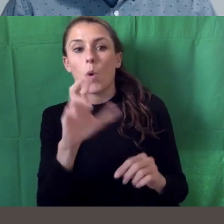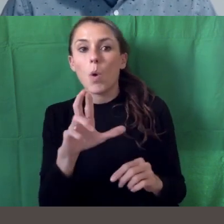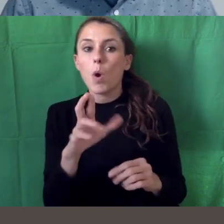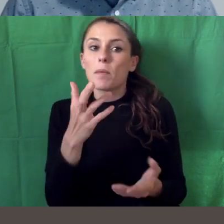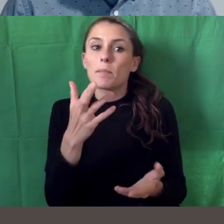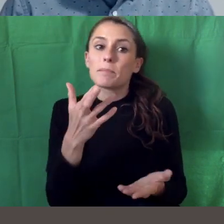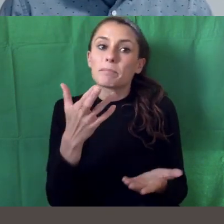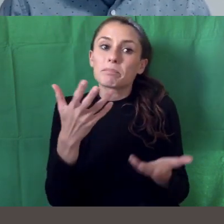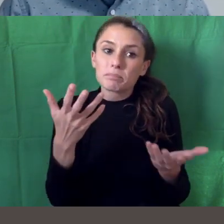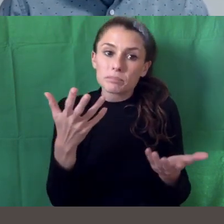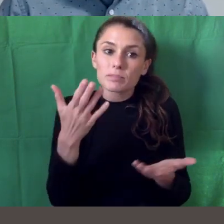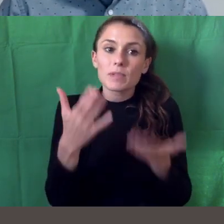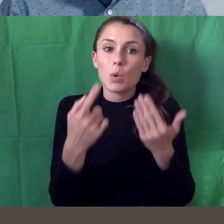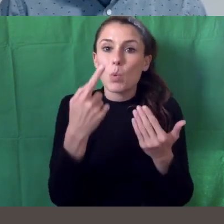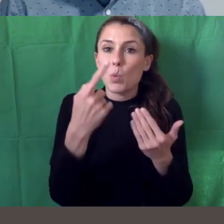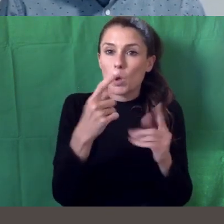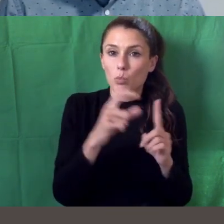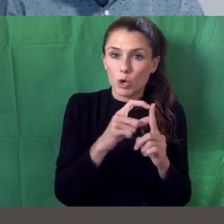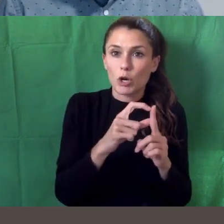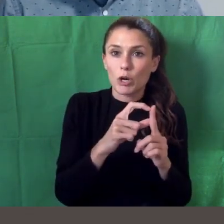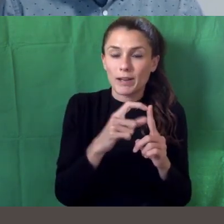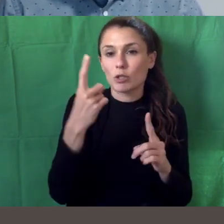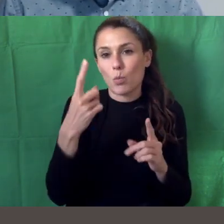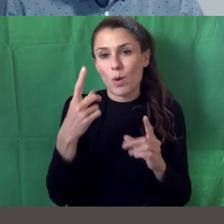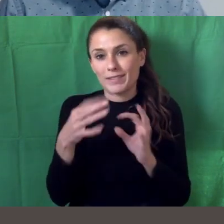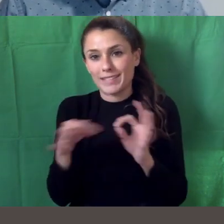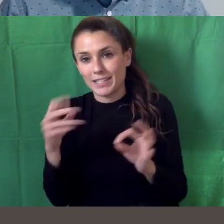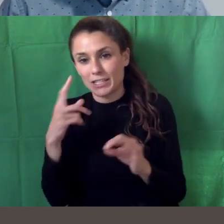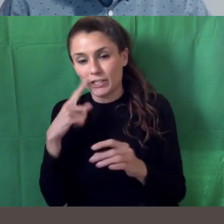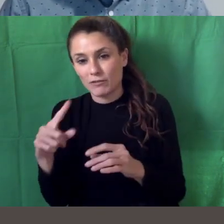But we still use these words to build up larger sentences,